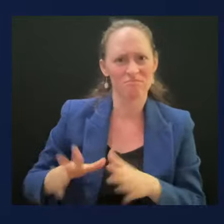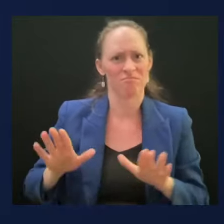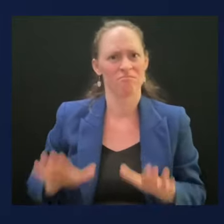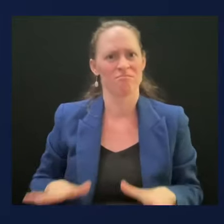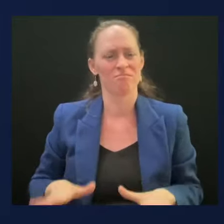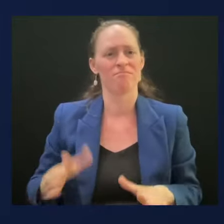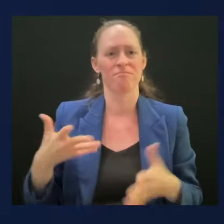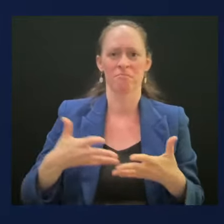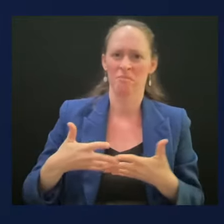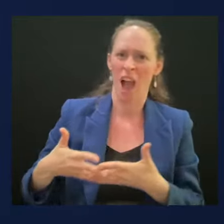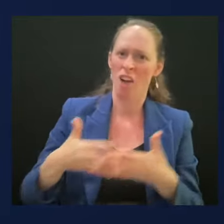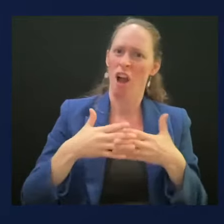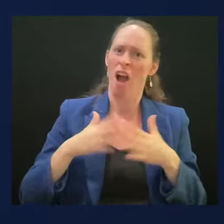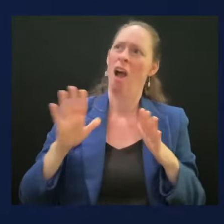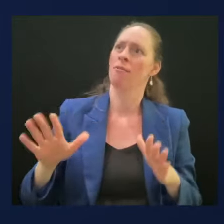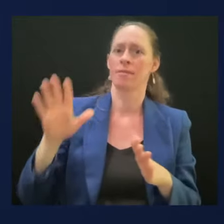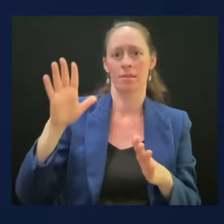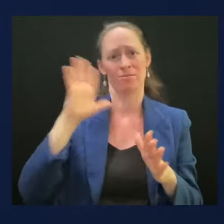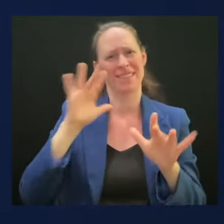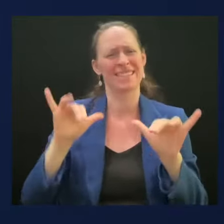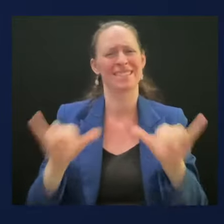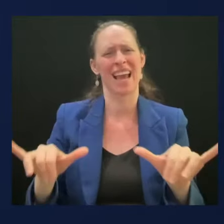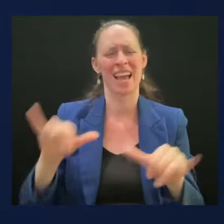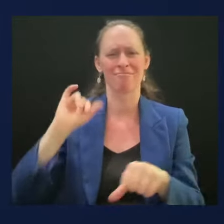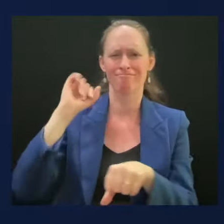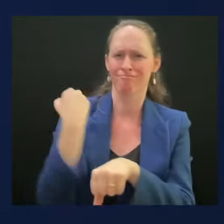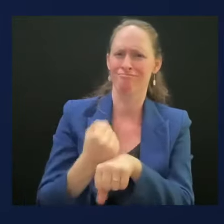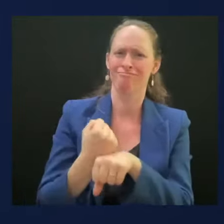and shall not perish from this earth. Thank you.